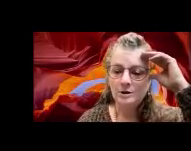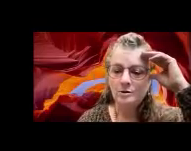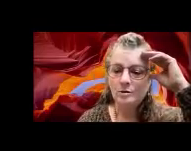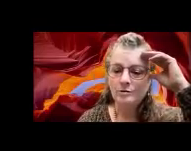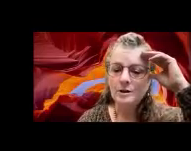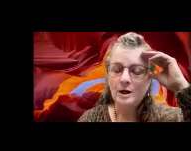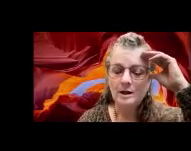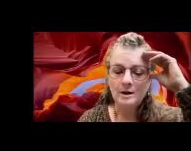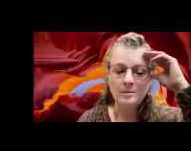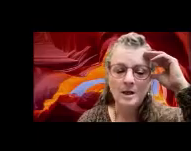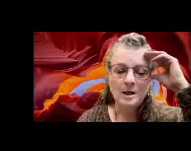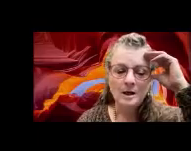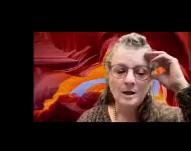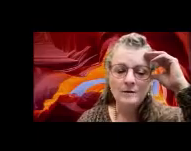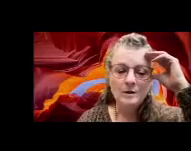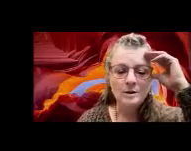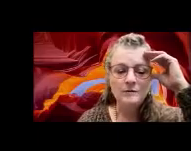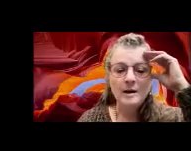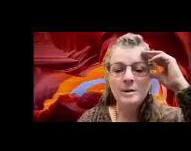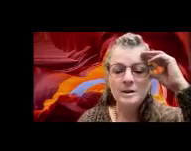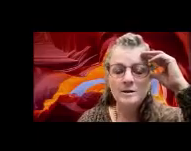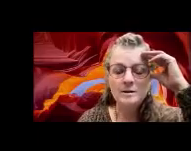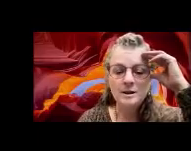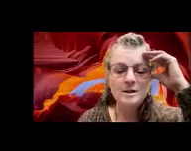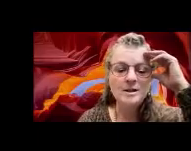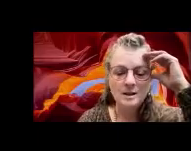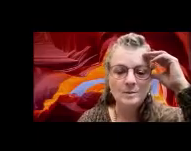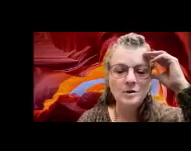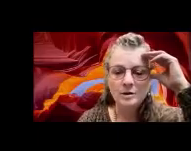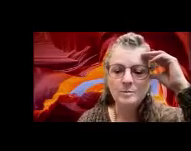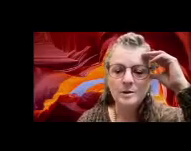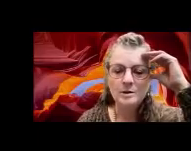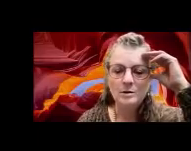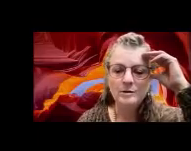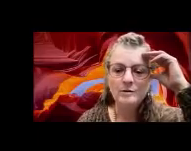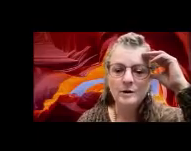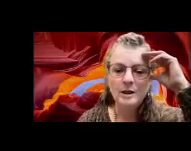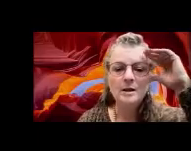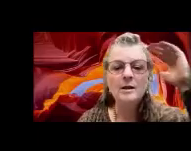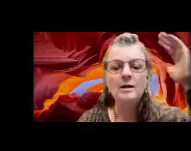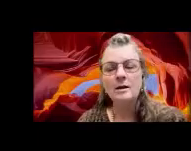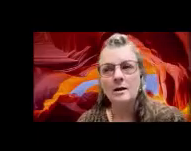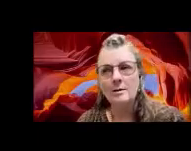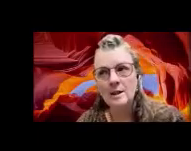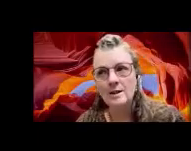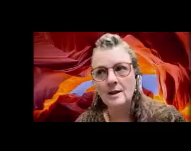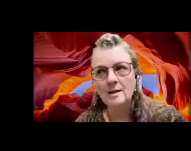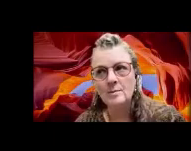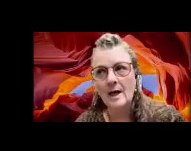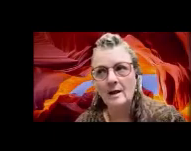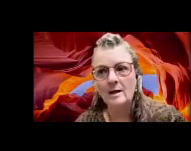watch her over time, and even though it's fabulous, it's the same script over and over again. And I'm not saying that's bad,